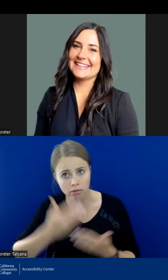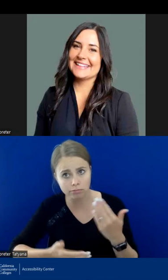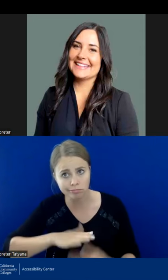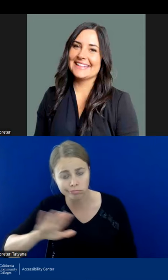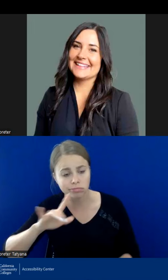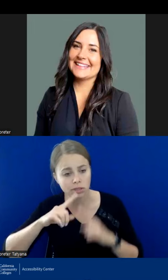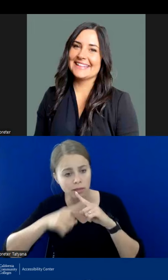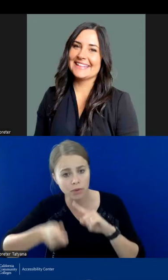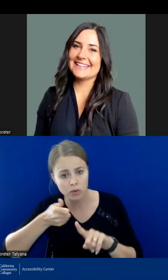Yes Pauline.